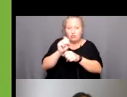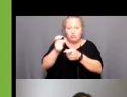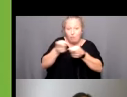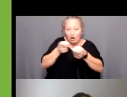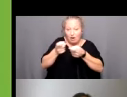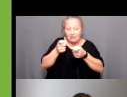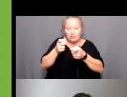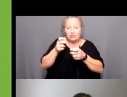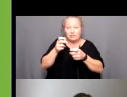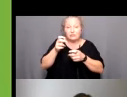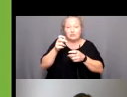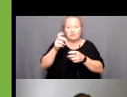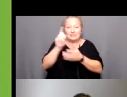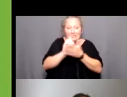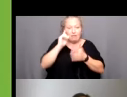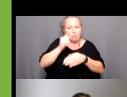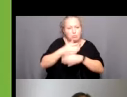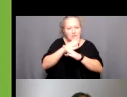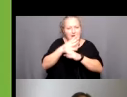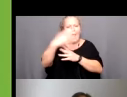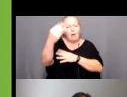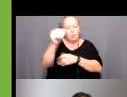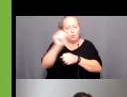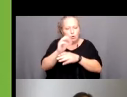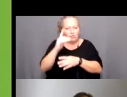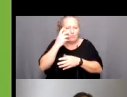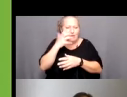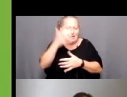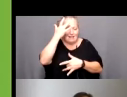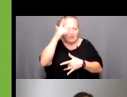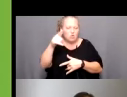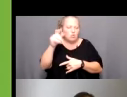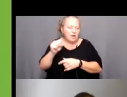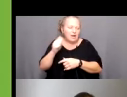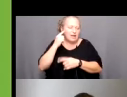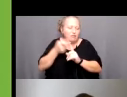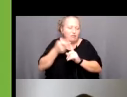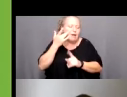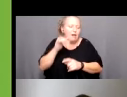protect workers from heat illness, which You'll hear a bit more about from Cal/OSHA in a little bit.